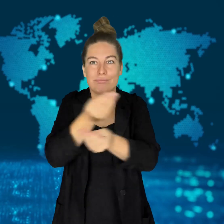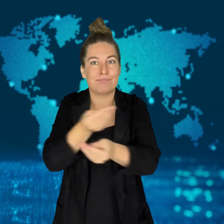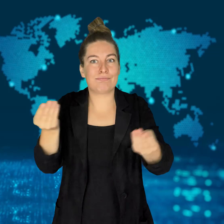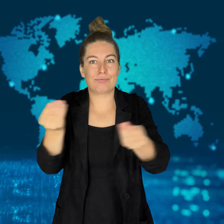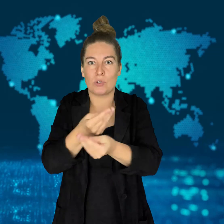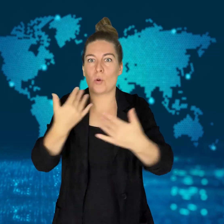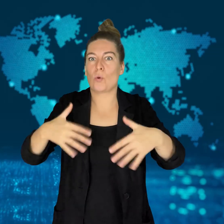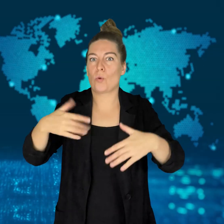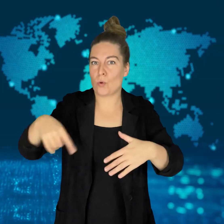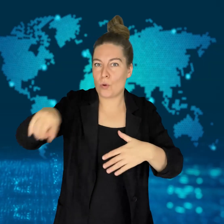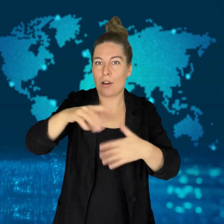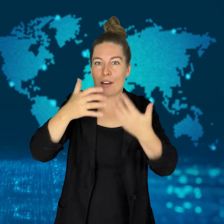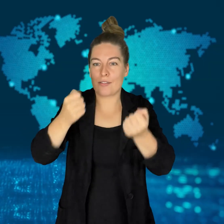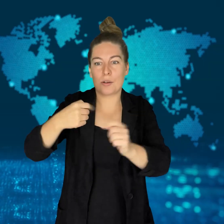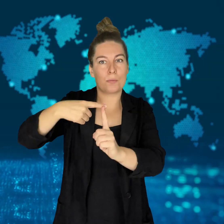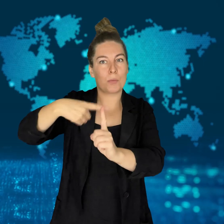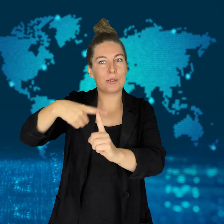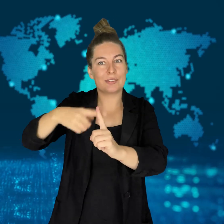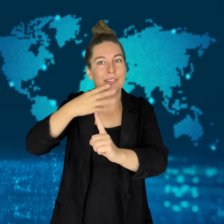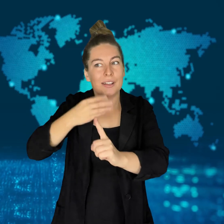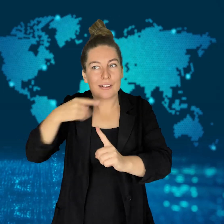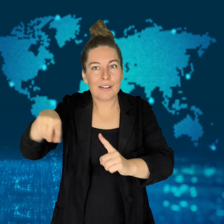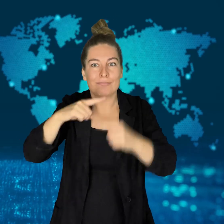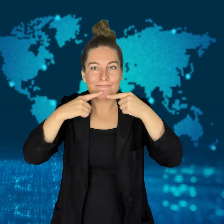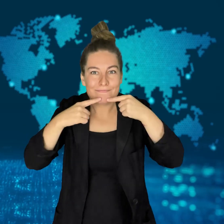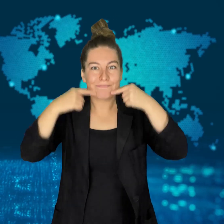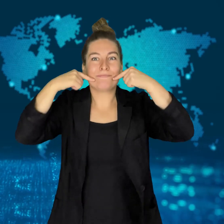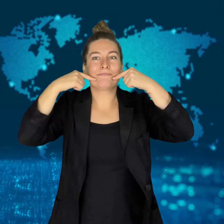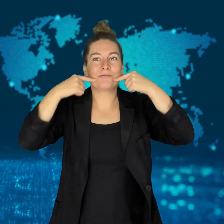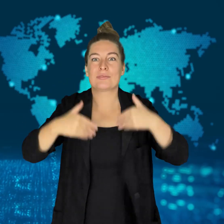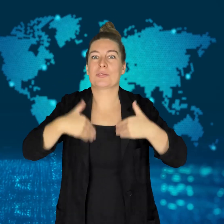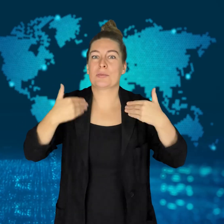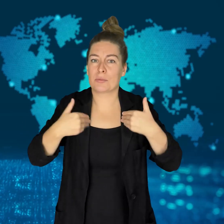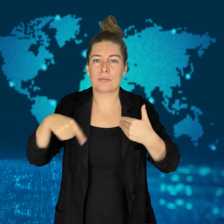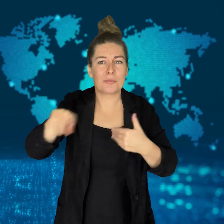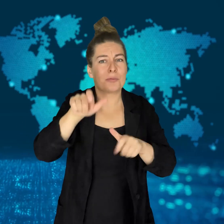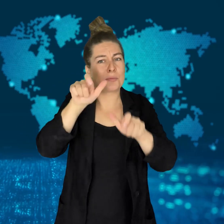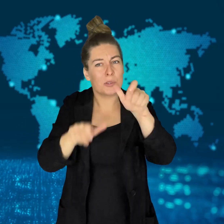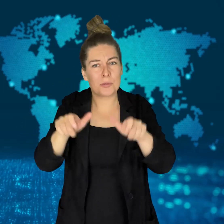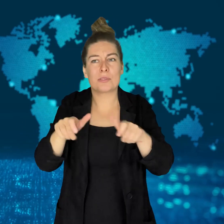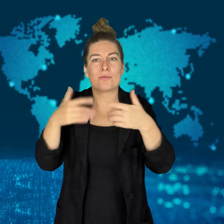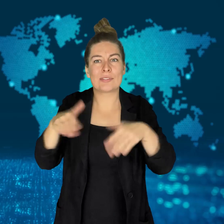The success of the hostage-prisoner exchange has lifted Israel's morale and mood.